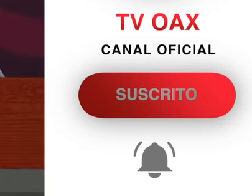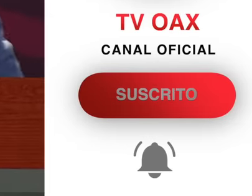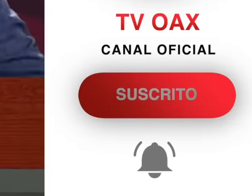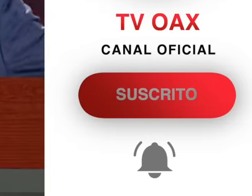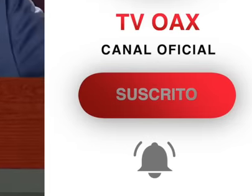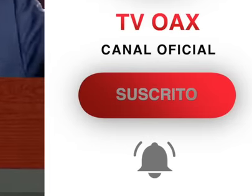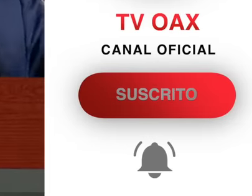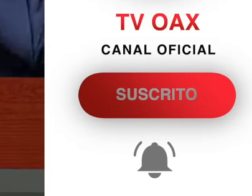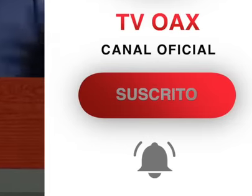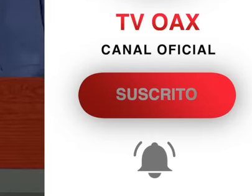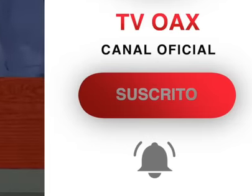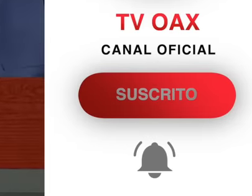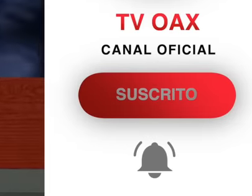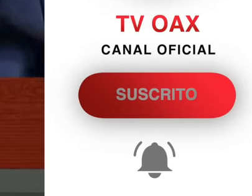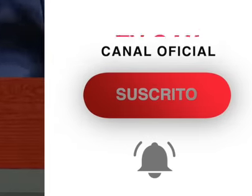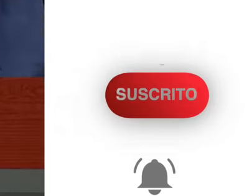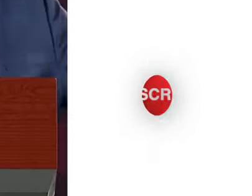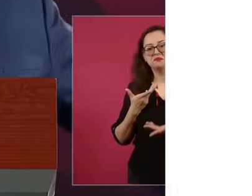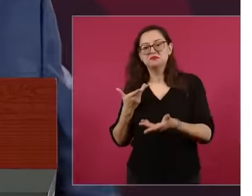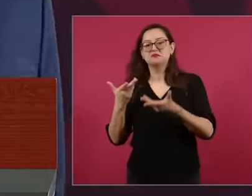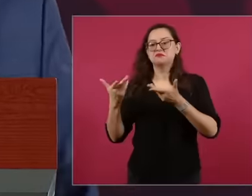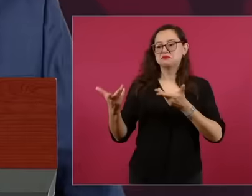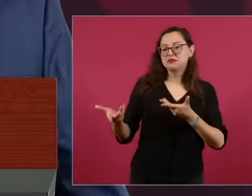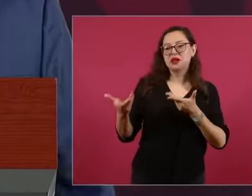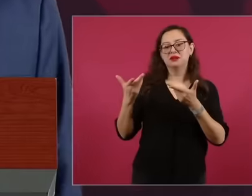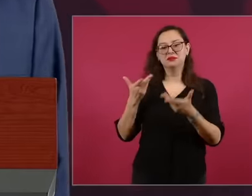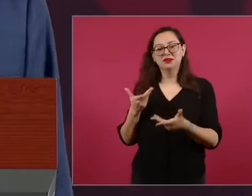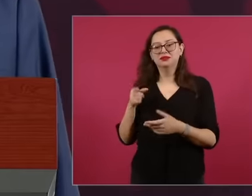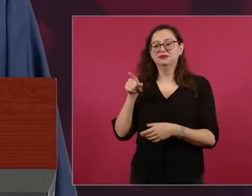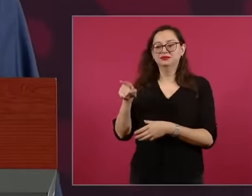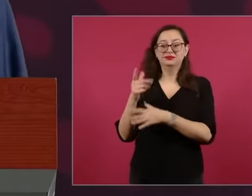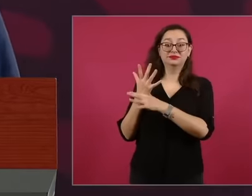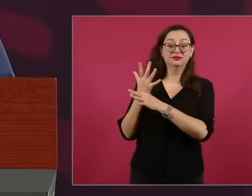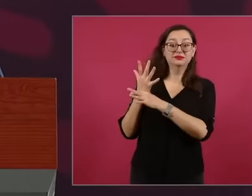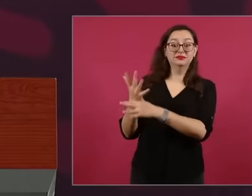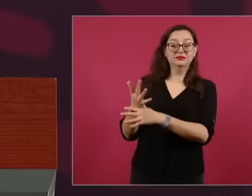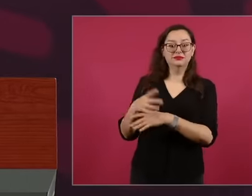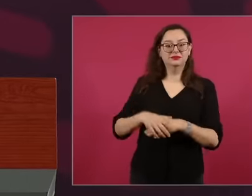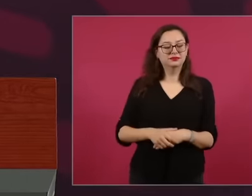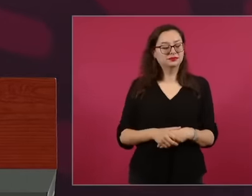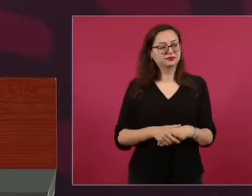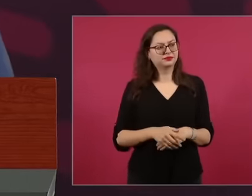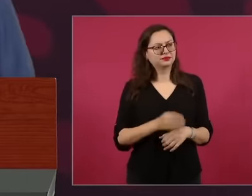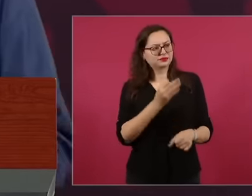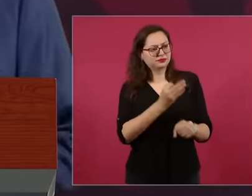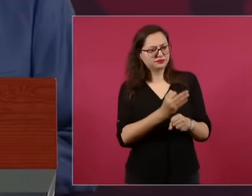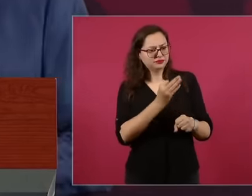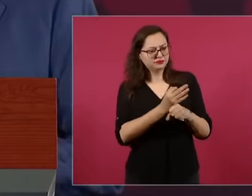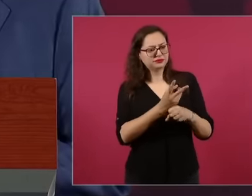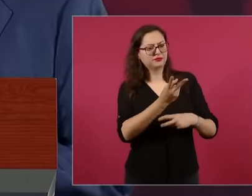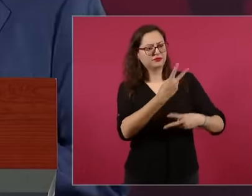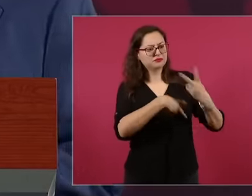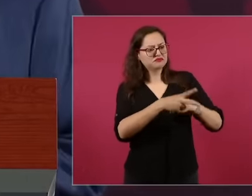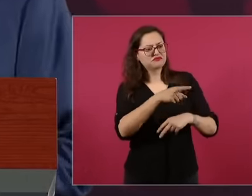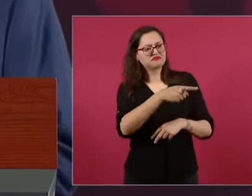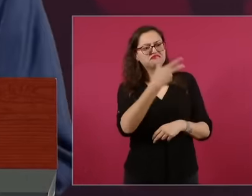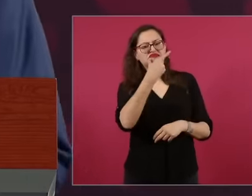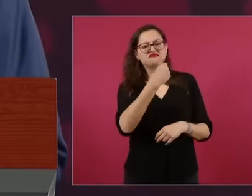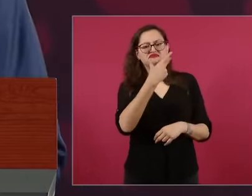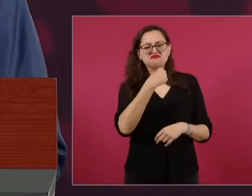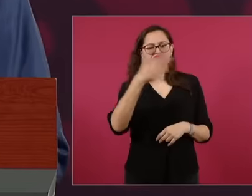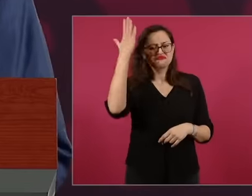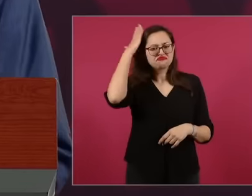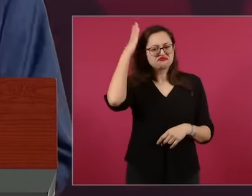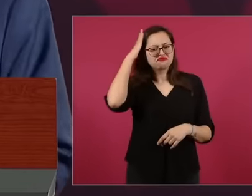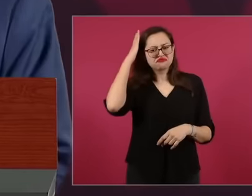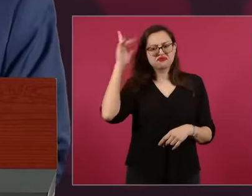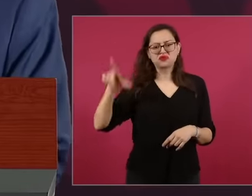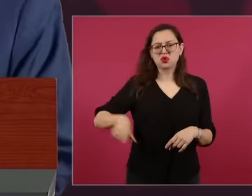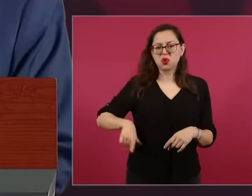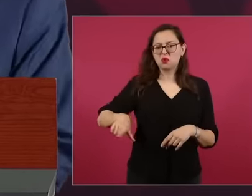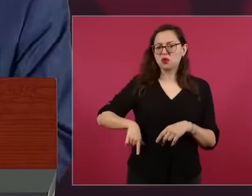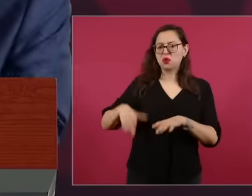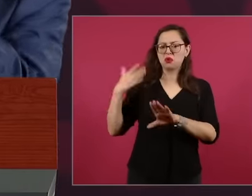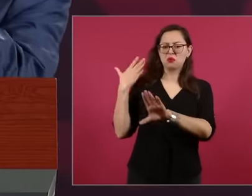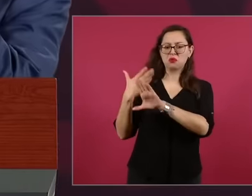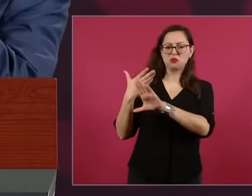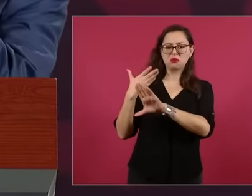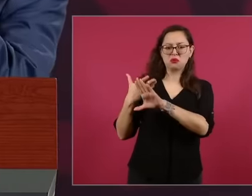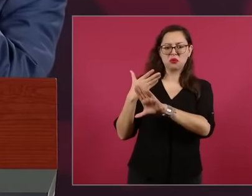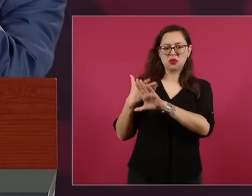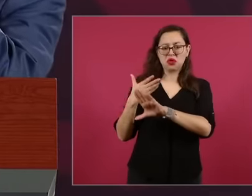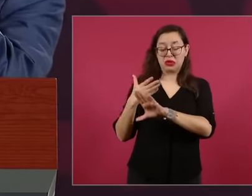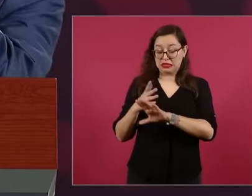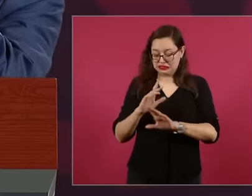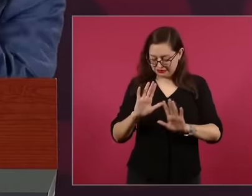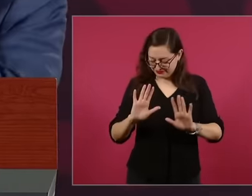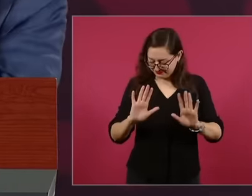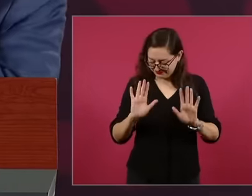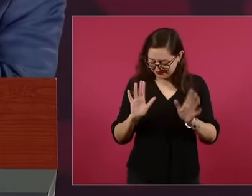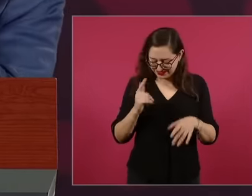we started, the opposition leader is not here. I don't know, I don't want to. I also don't remember